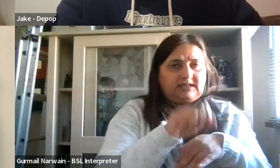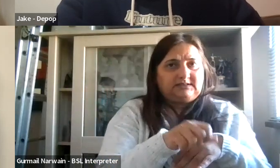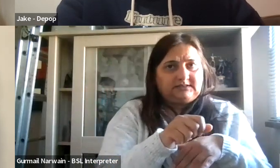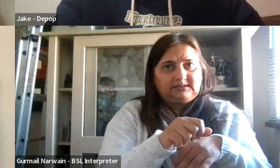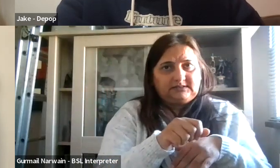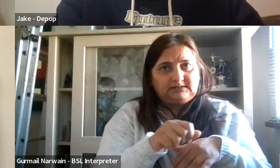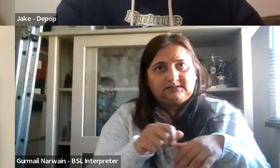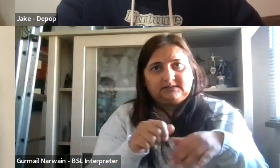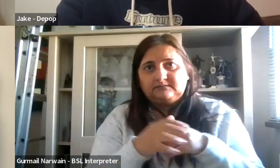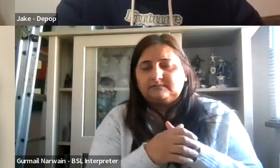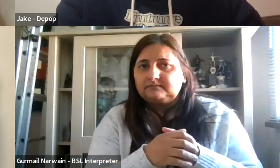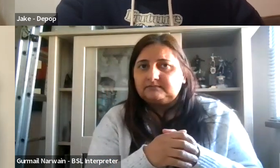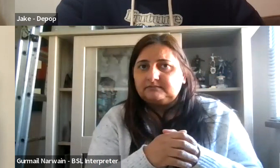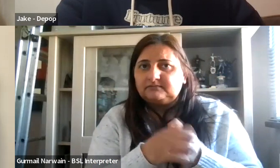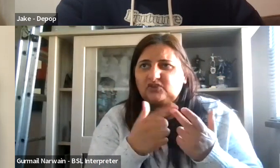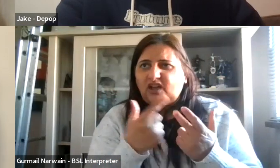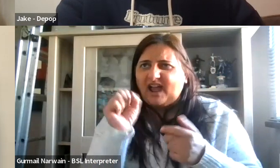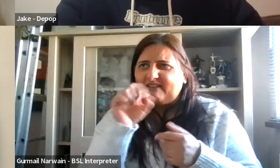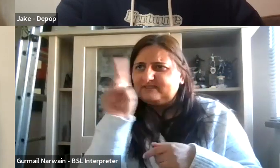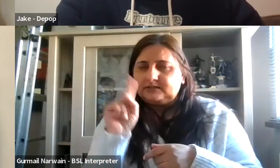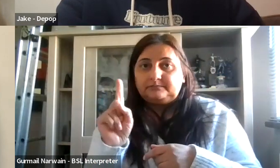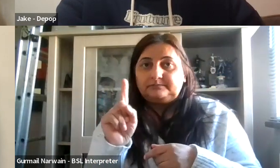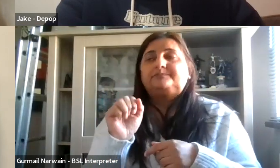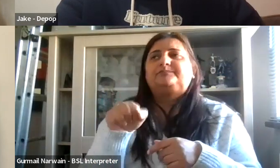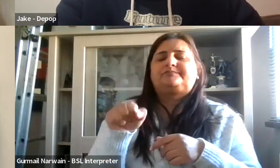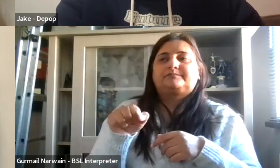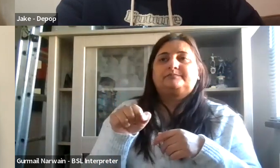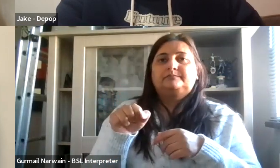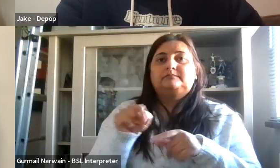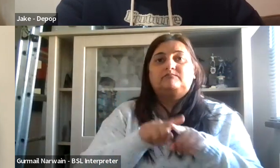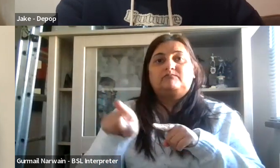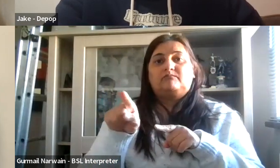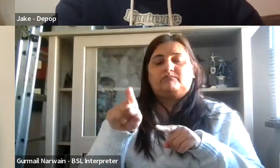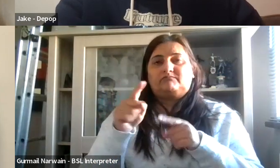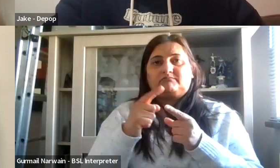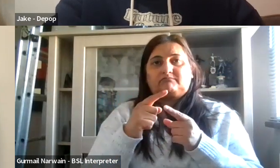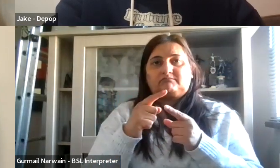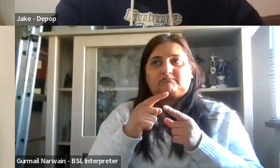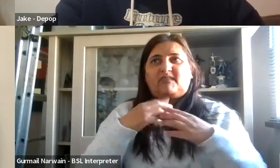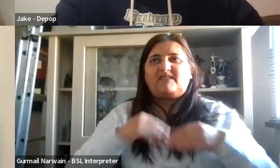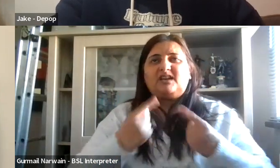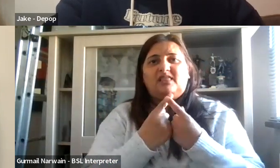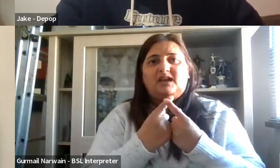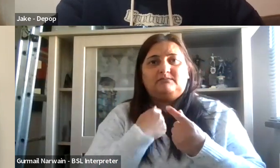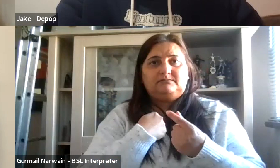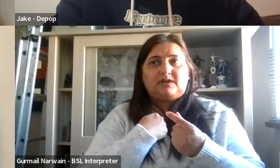Yeah, most of the things are just like the physical things I described are in our main office. Yes, most of the physical things I described are in our main office.